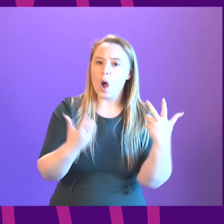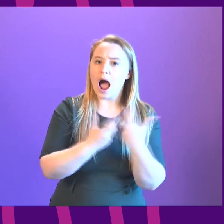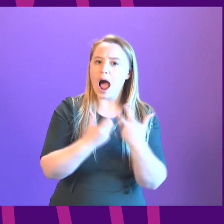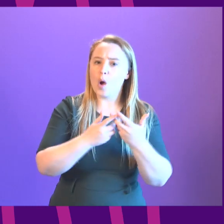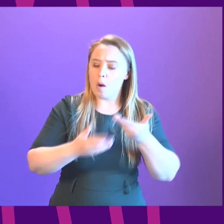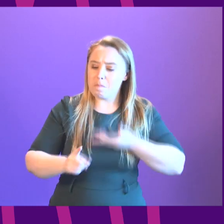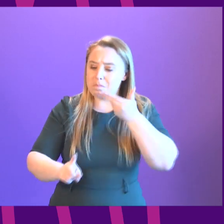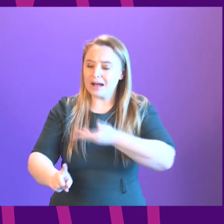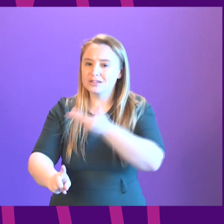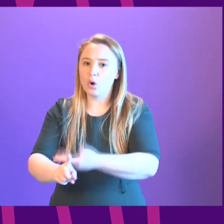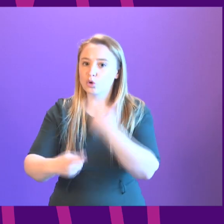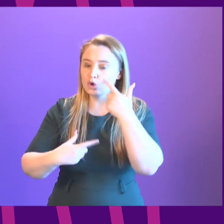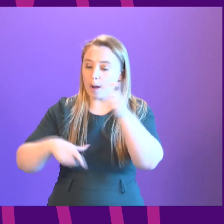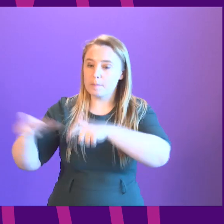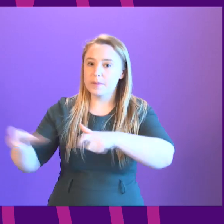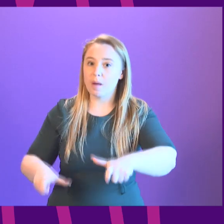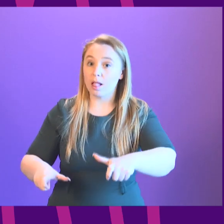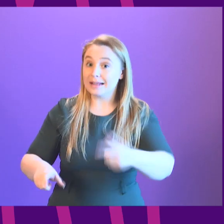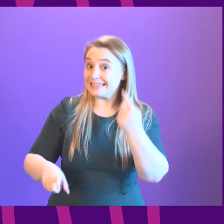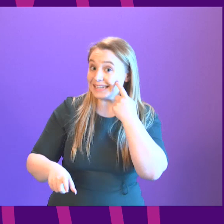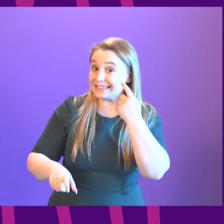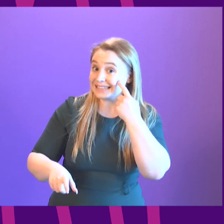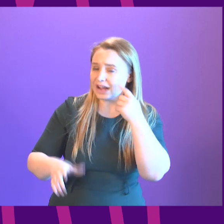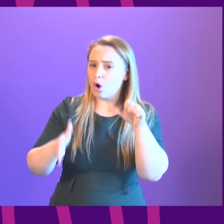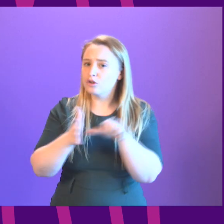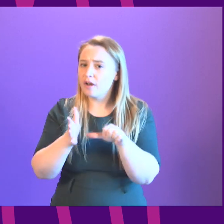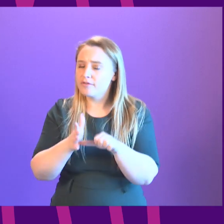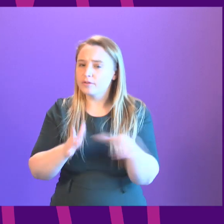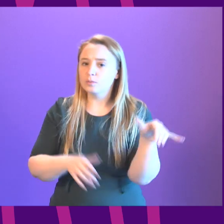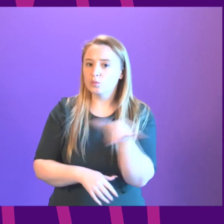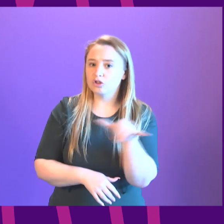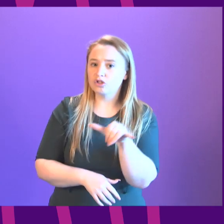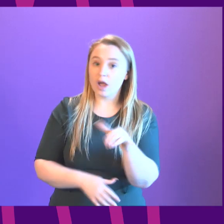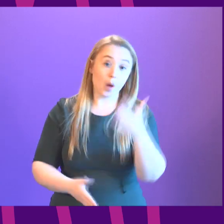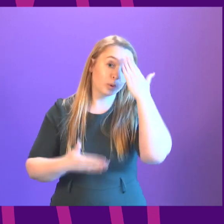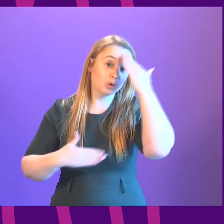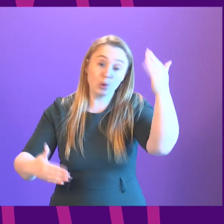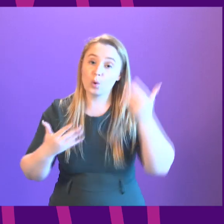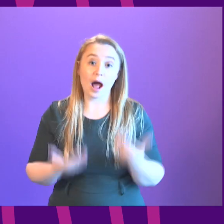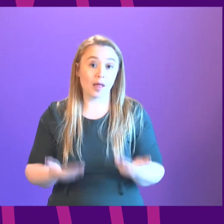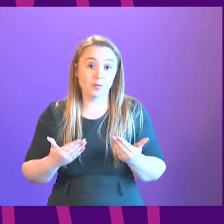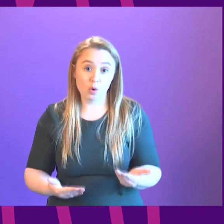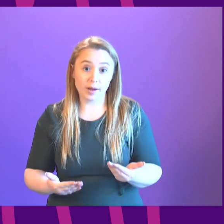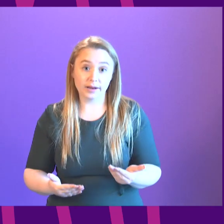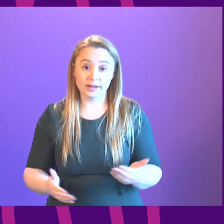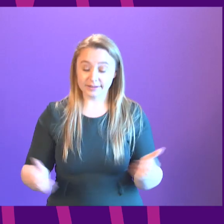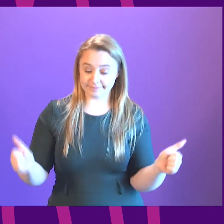to young people. There is no consensus or definitive conclusion on that yet, but it